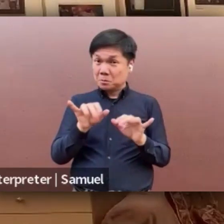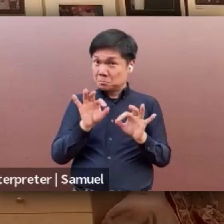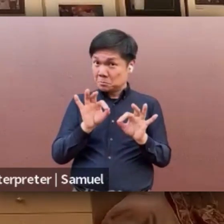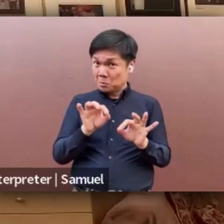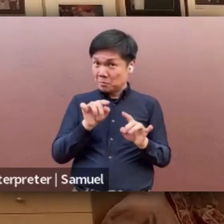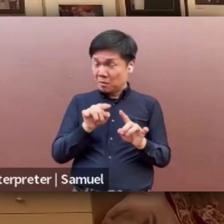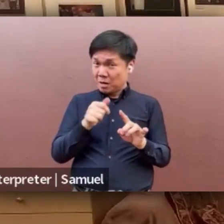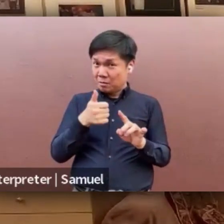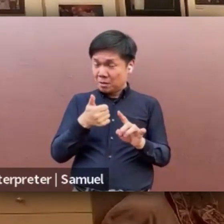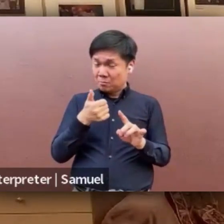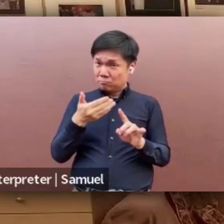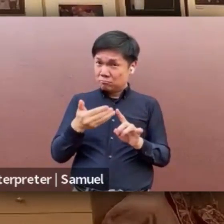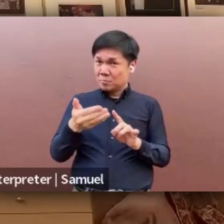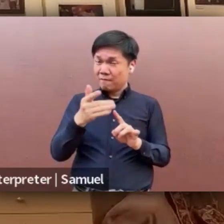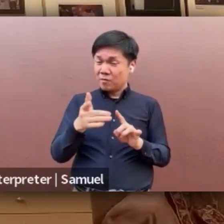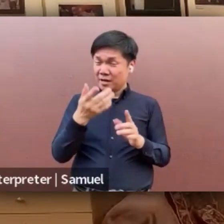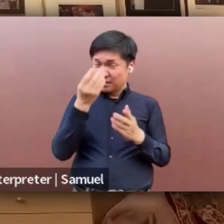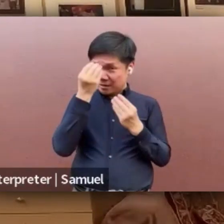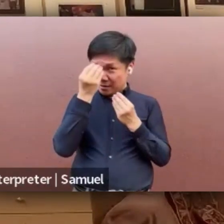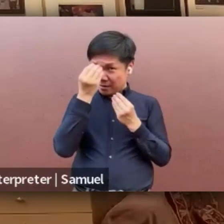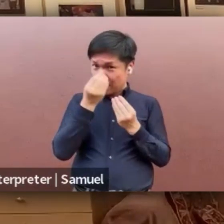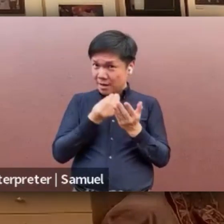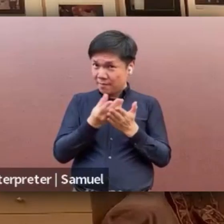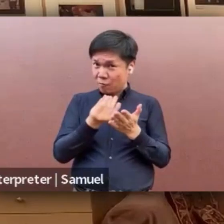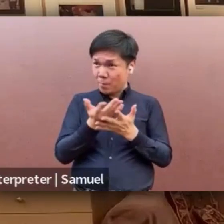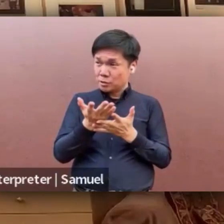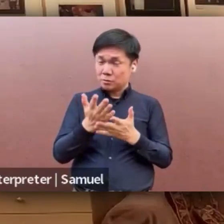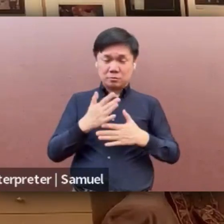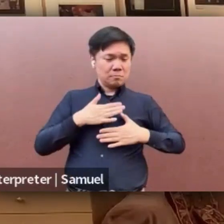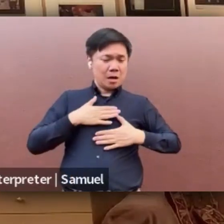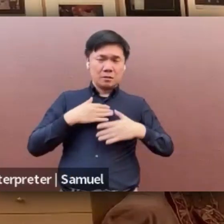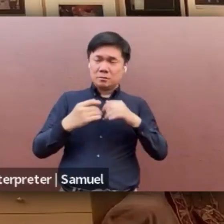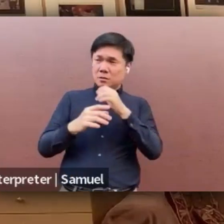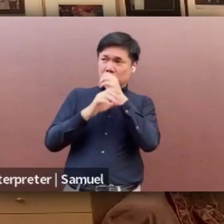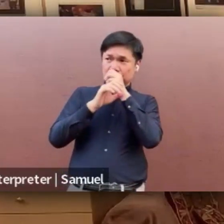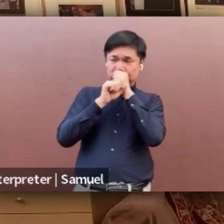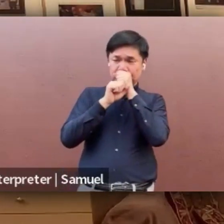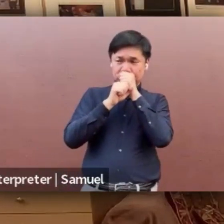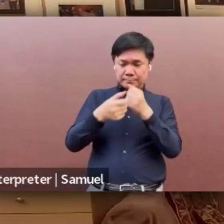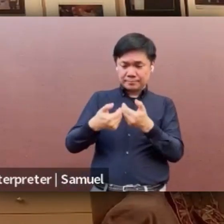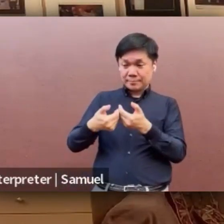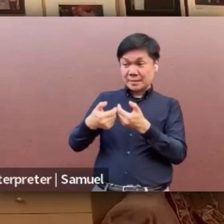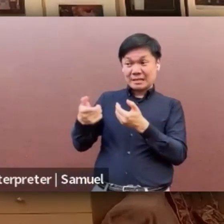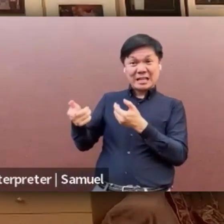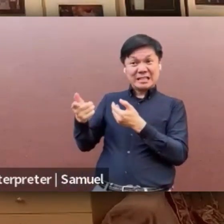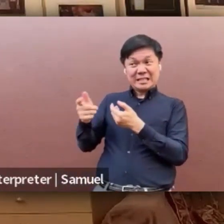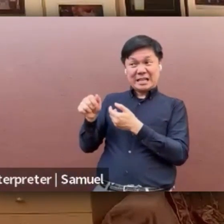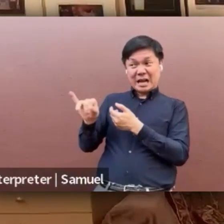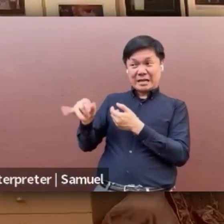system which has access to information that is yours and you keep it separate.